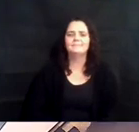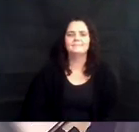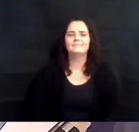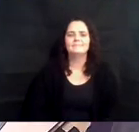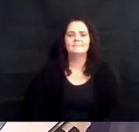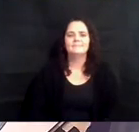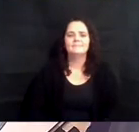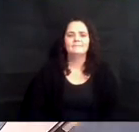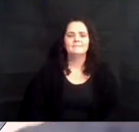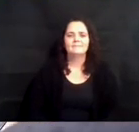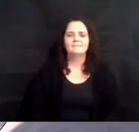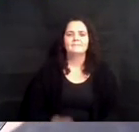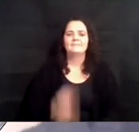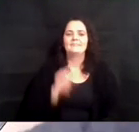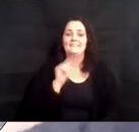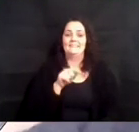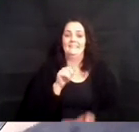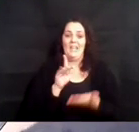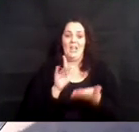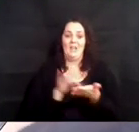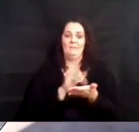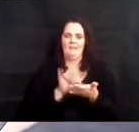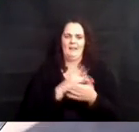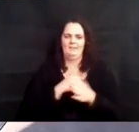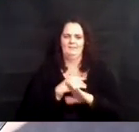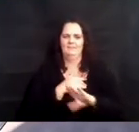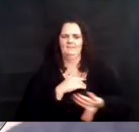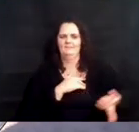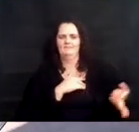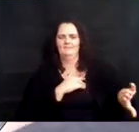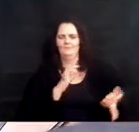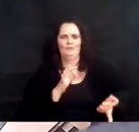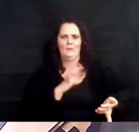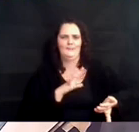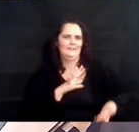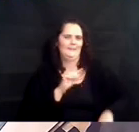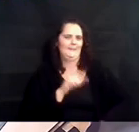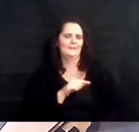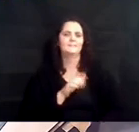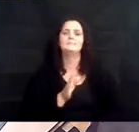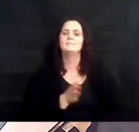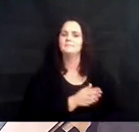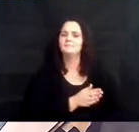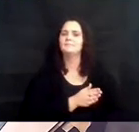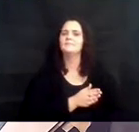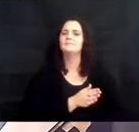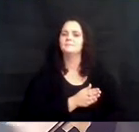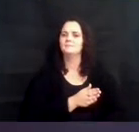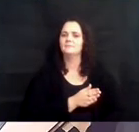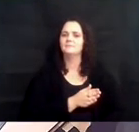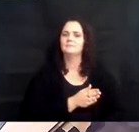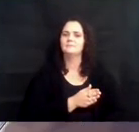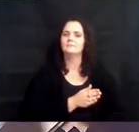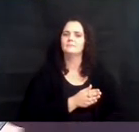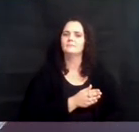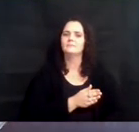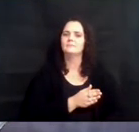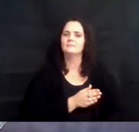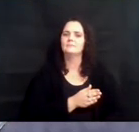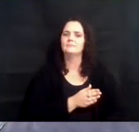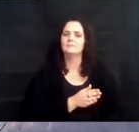Olive Cotton out of the way there and I'm gonna set that down below there,